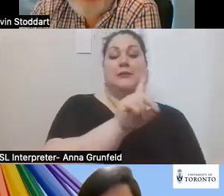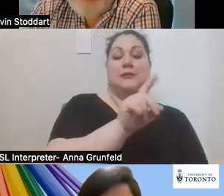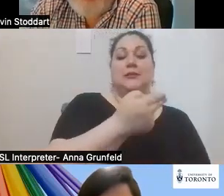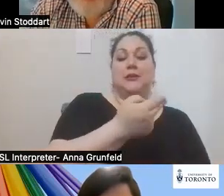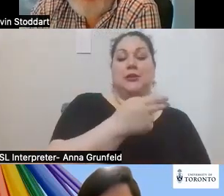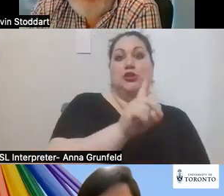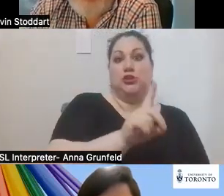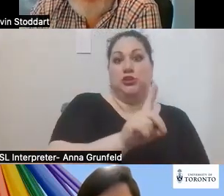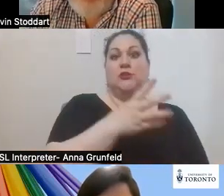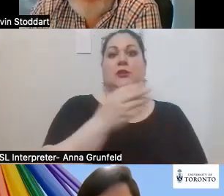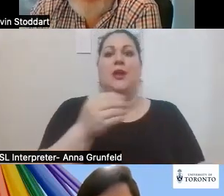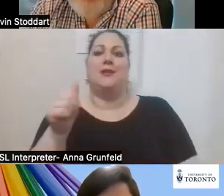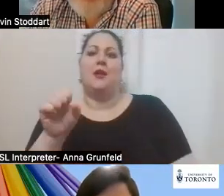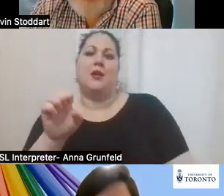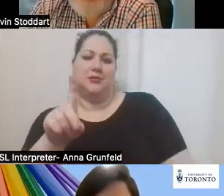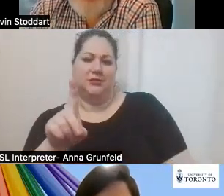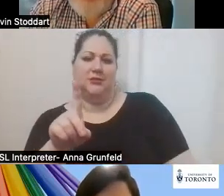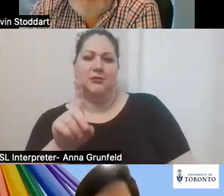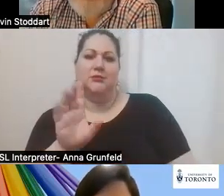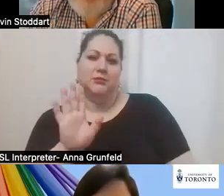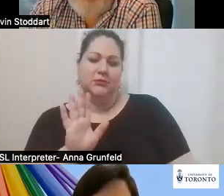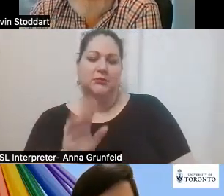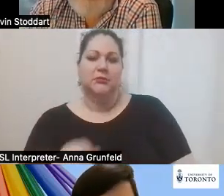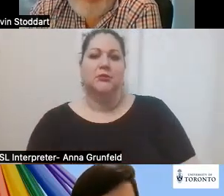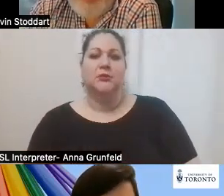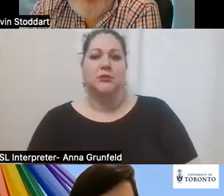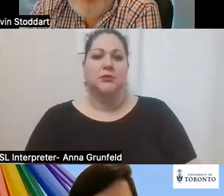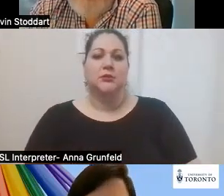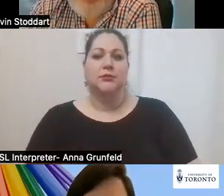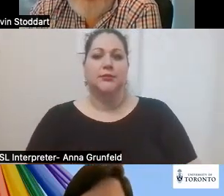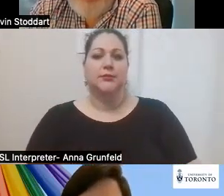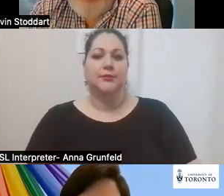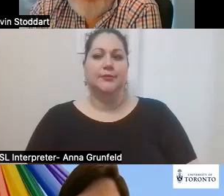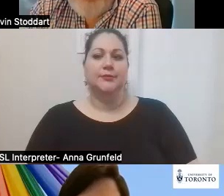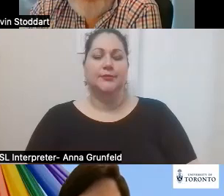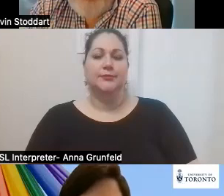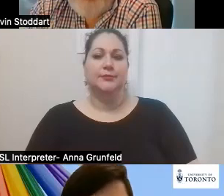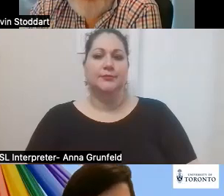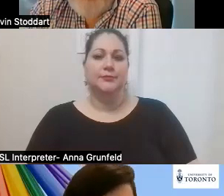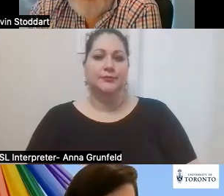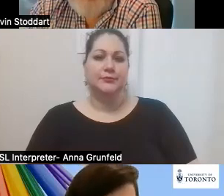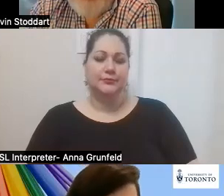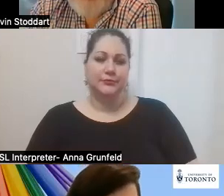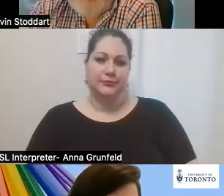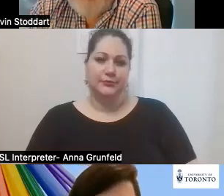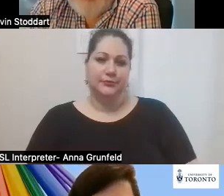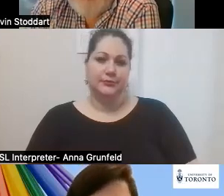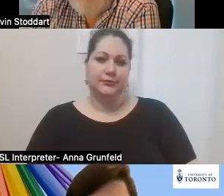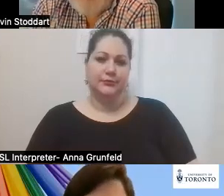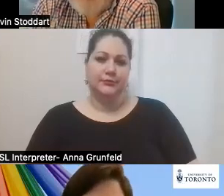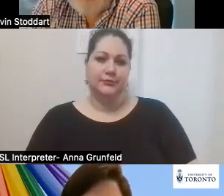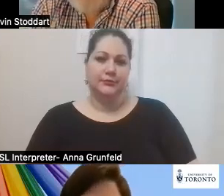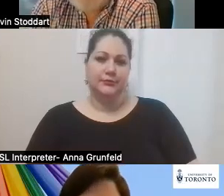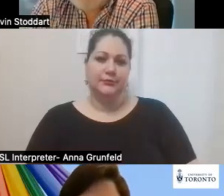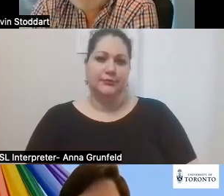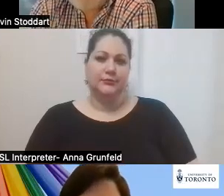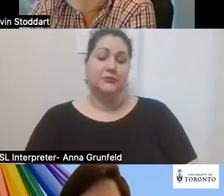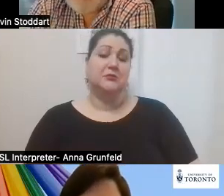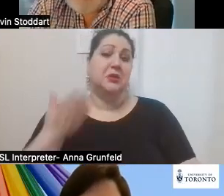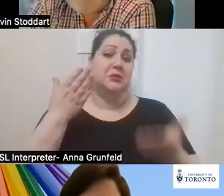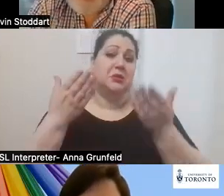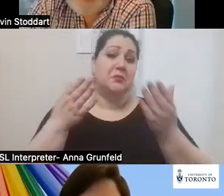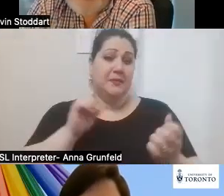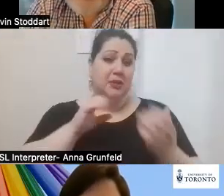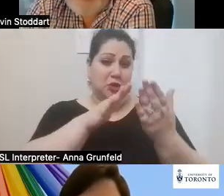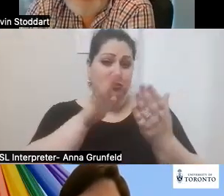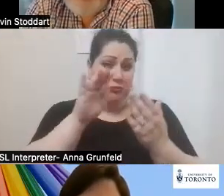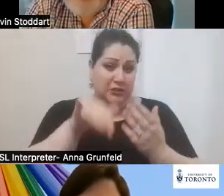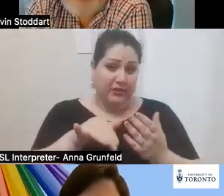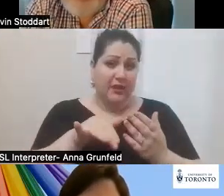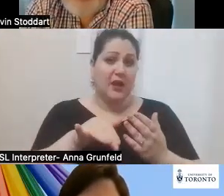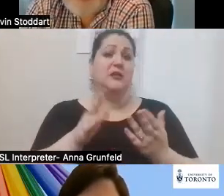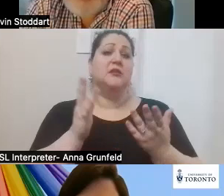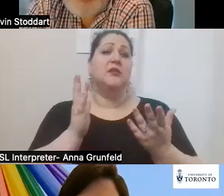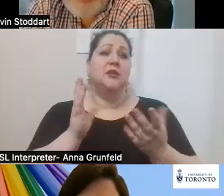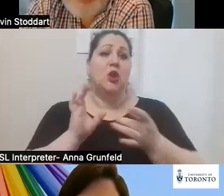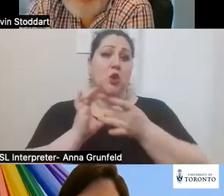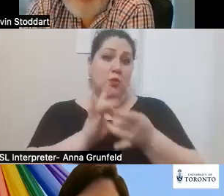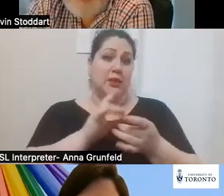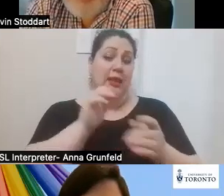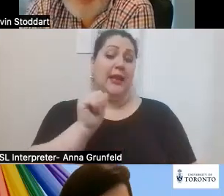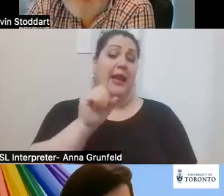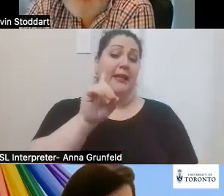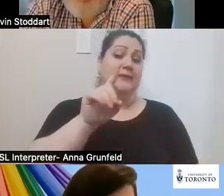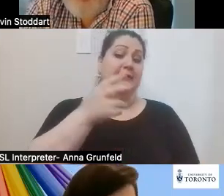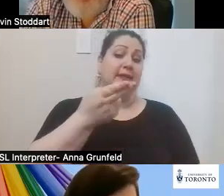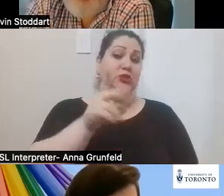So, you know, maybe, maybe, to address those in the context of ADHD and move forward.